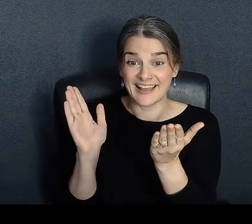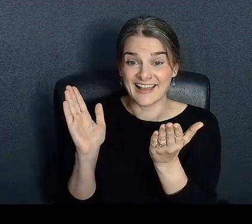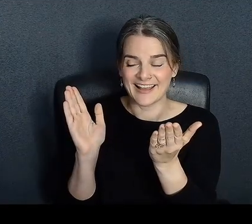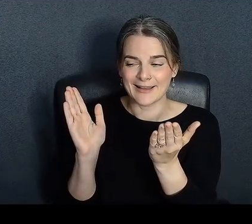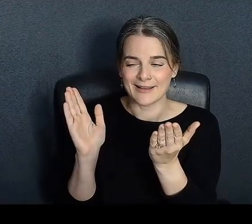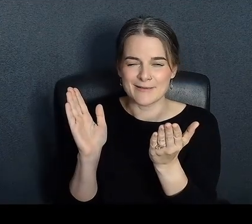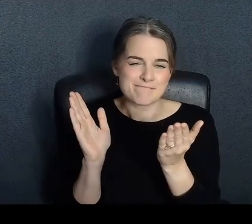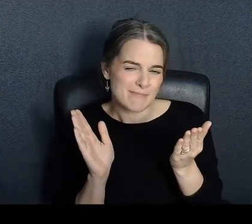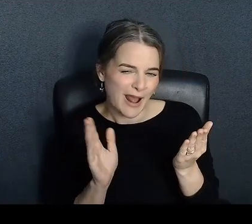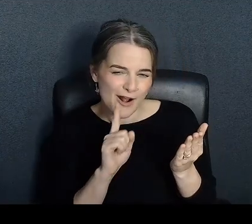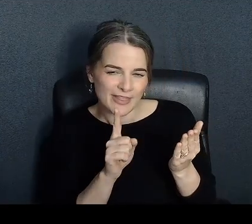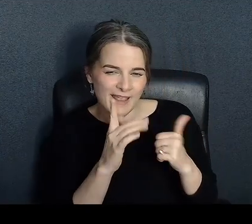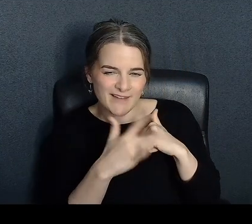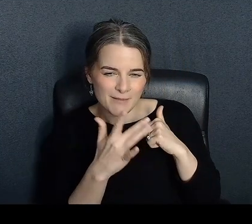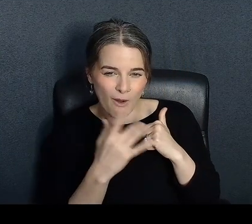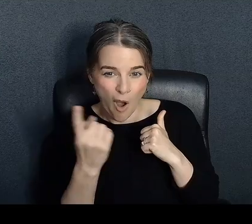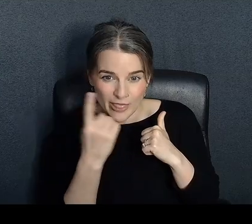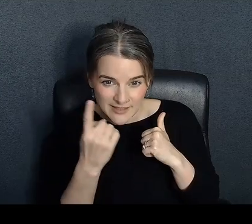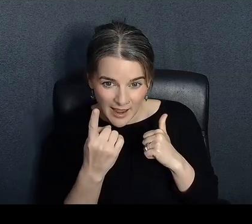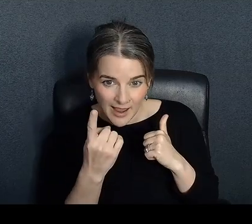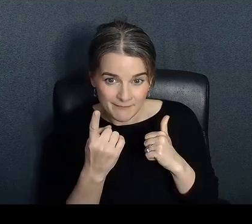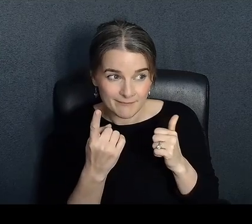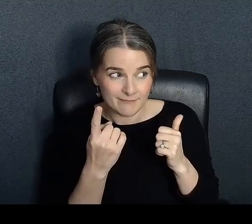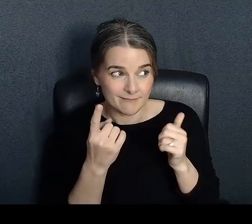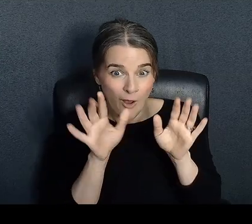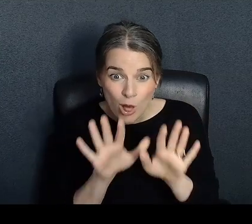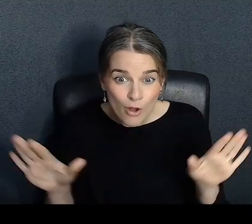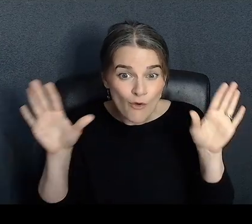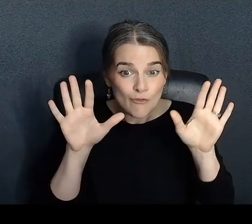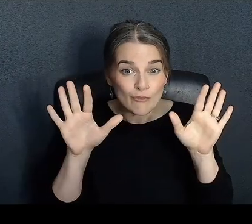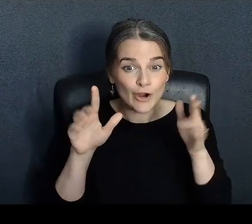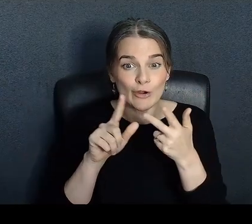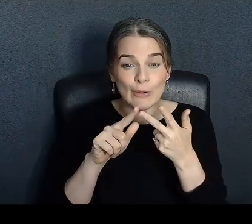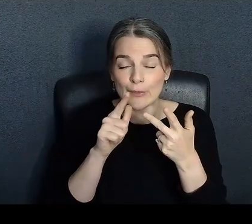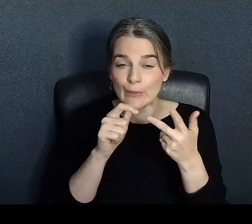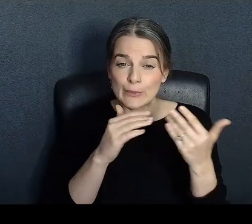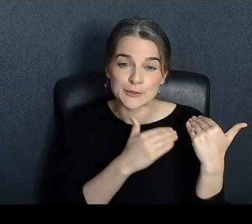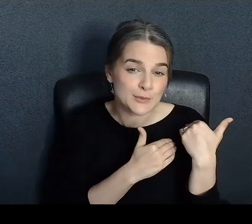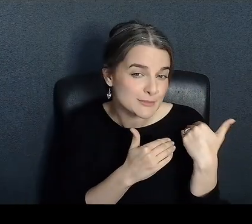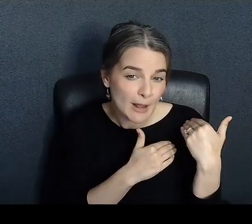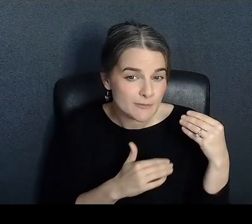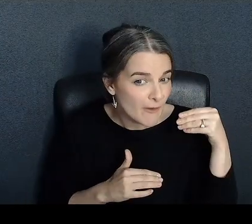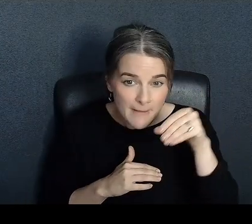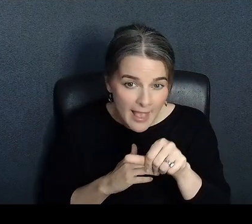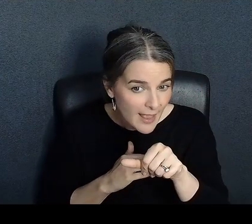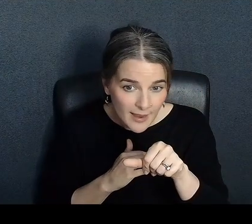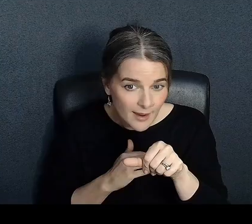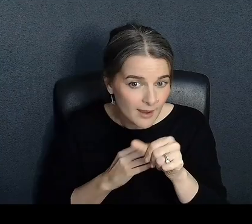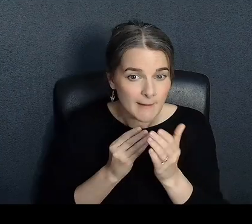at all times and all places and who will be responsible for purchasing those or acquiring